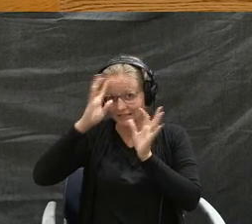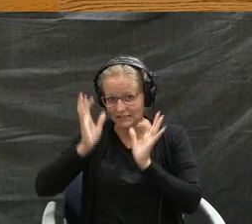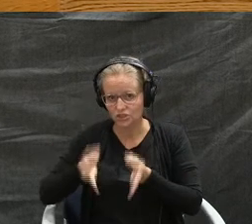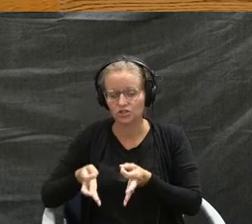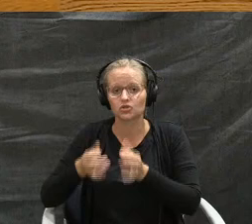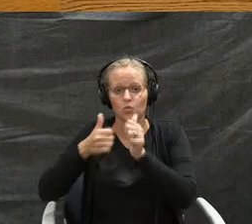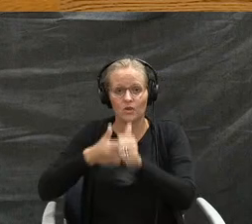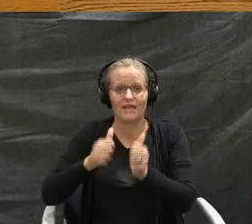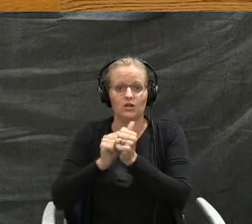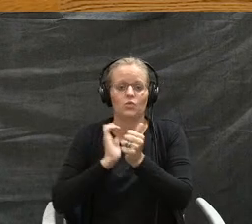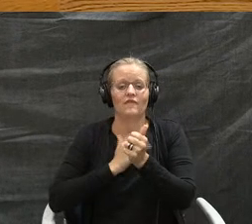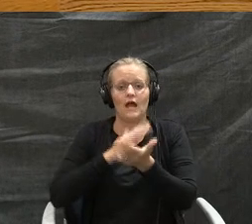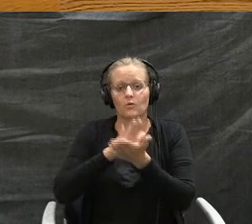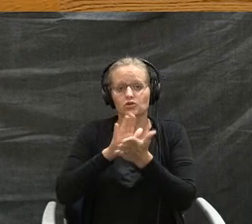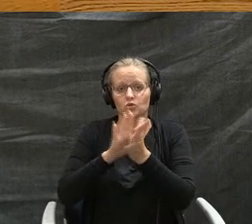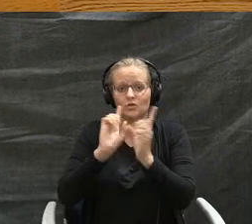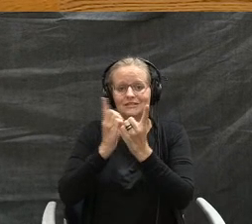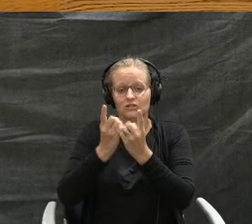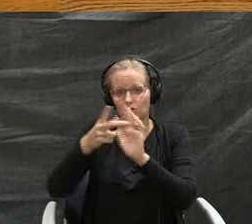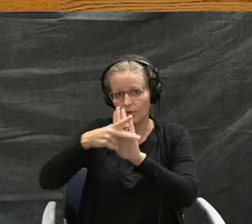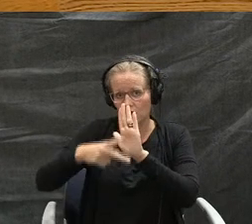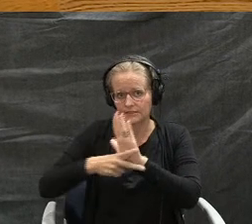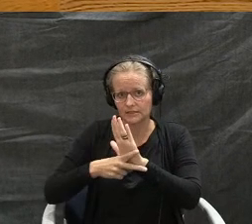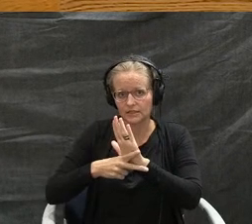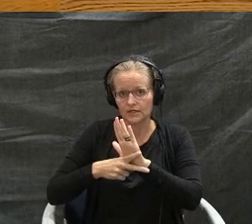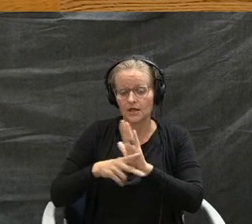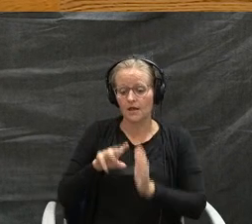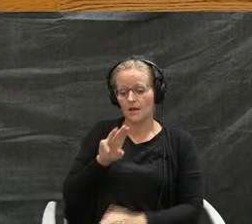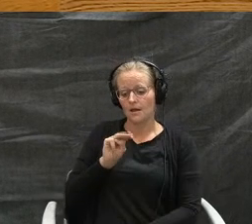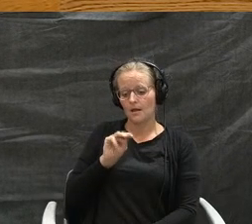policy. Whereas on March 13th 2020, Minnesota governor Tim